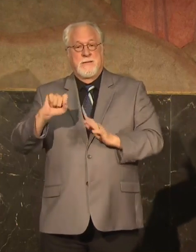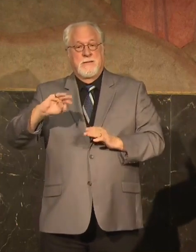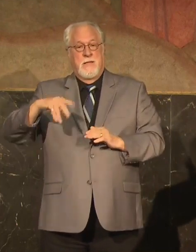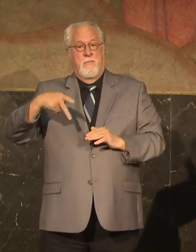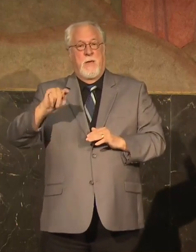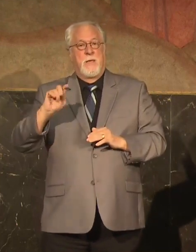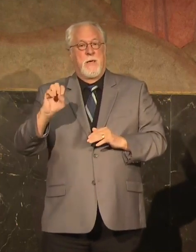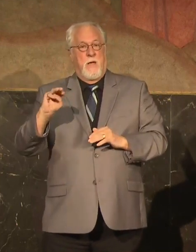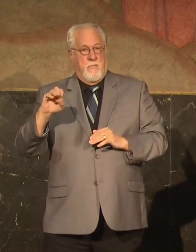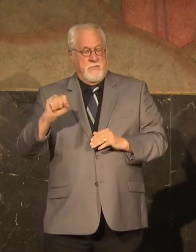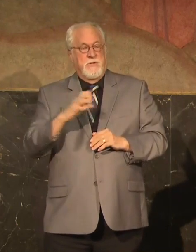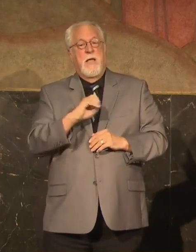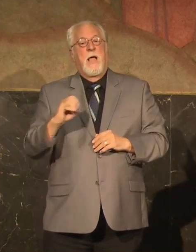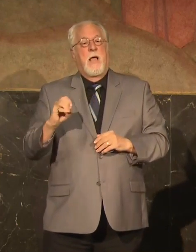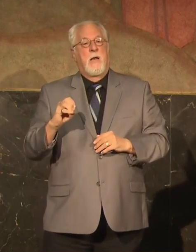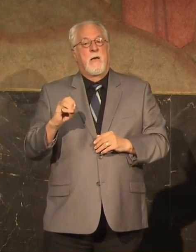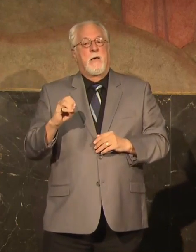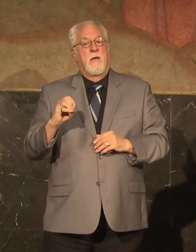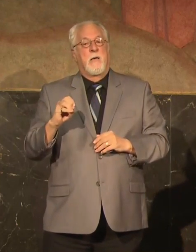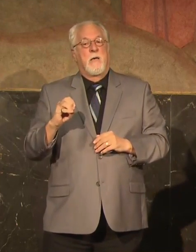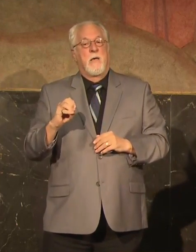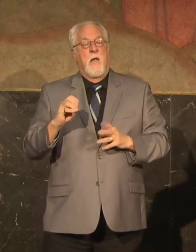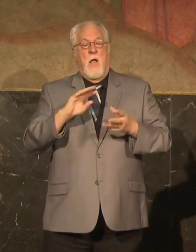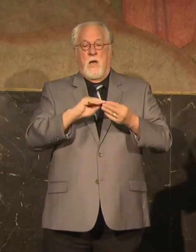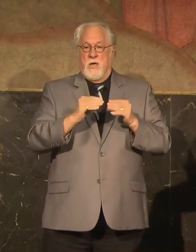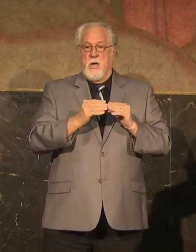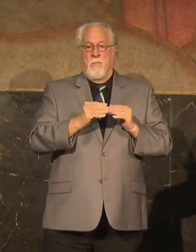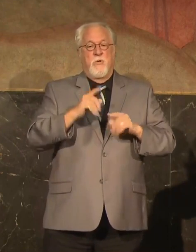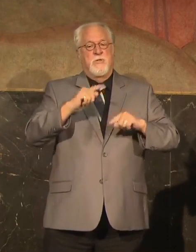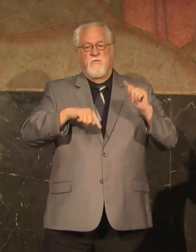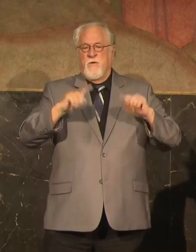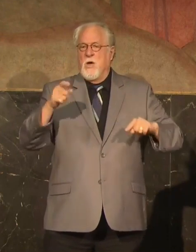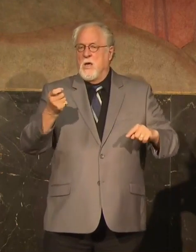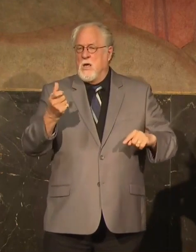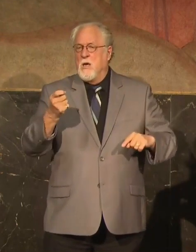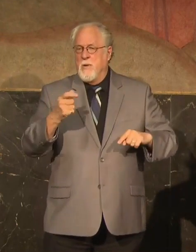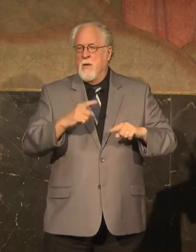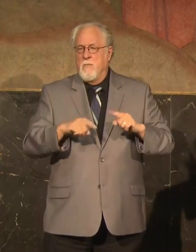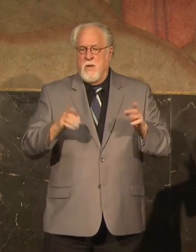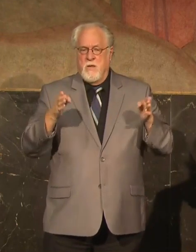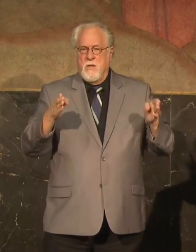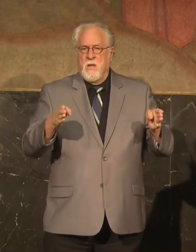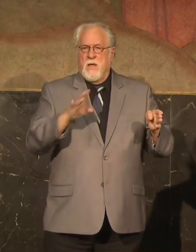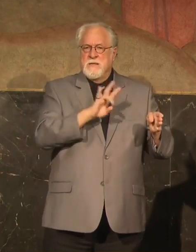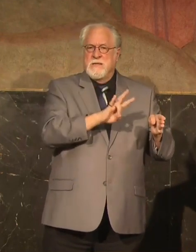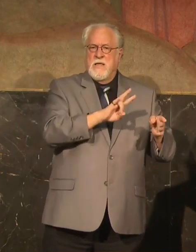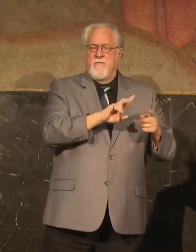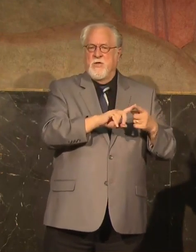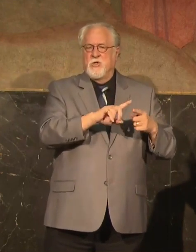And I think the numbers have varied a little bit. But I think it's somewhere between 7 10 14 days